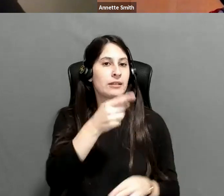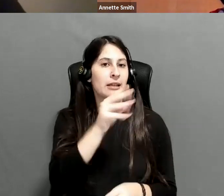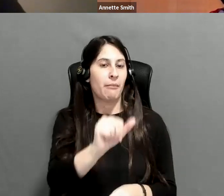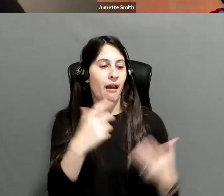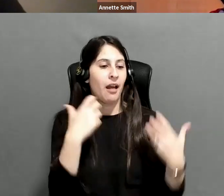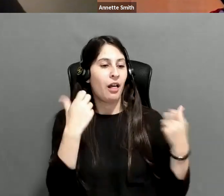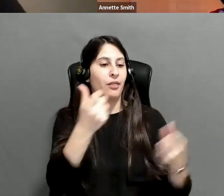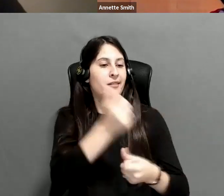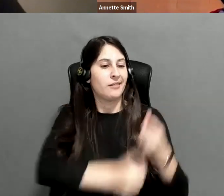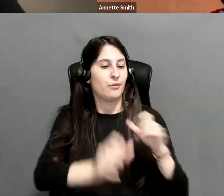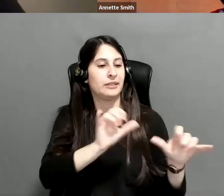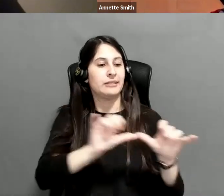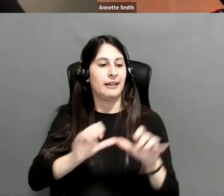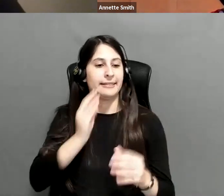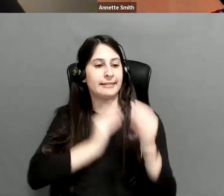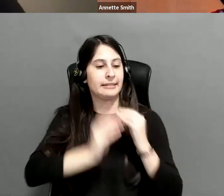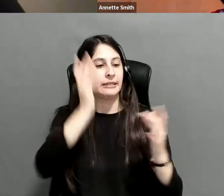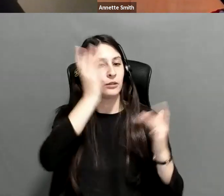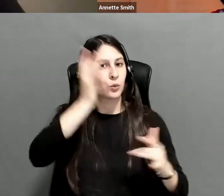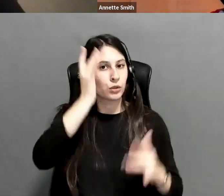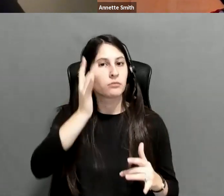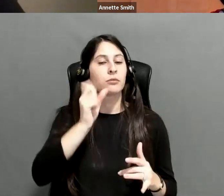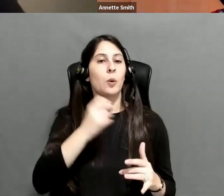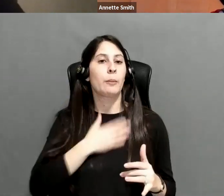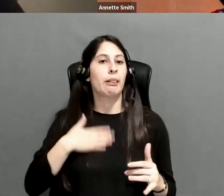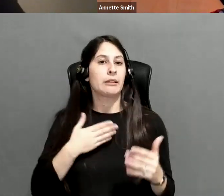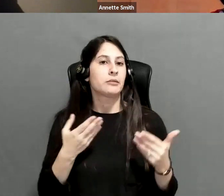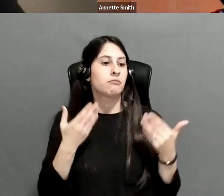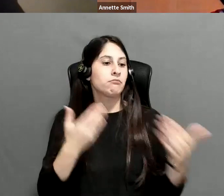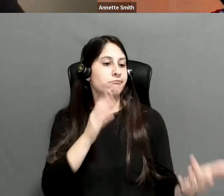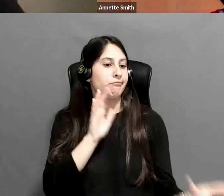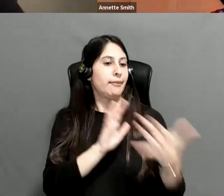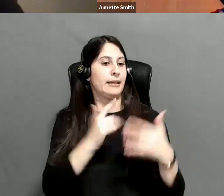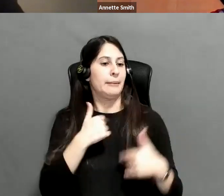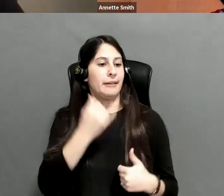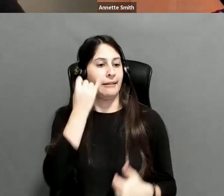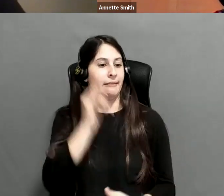This is something I do a lot of different like presentations on weight stigma, health at every